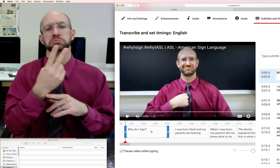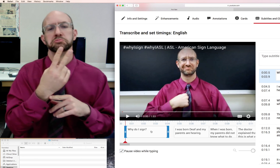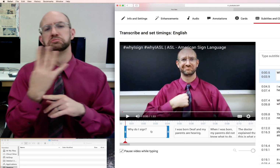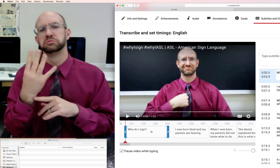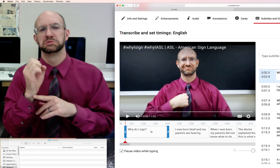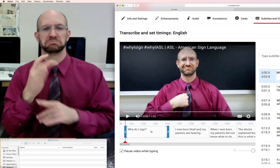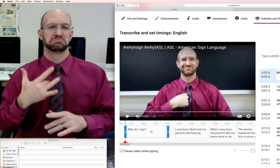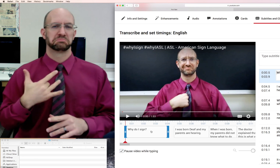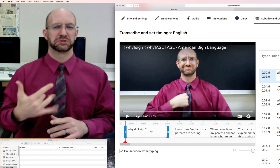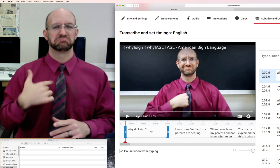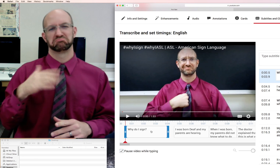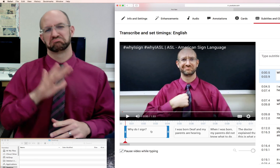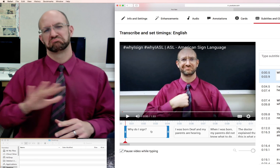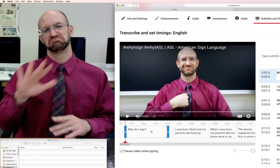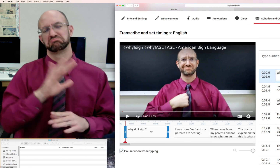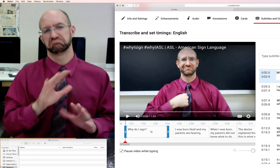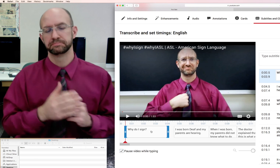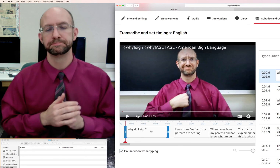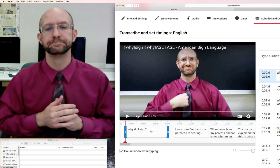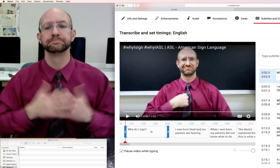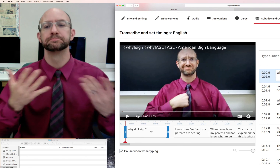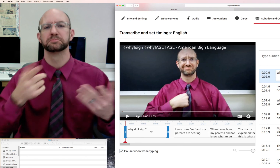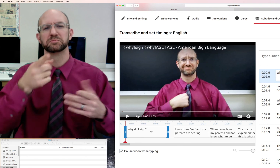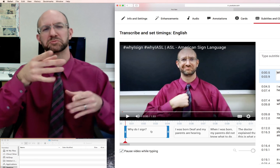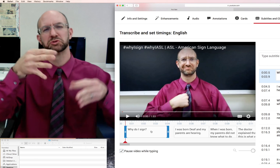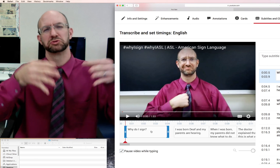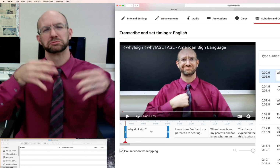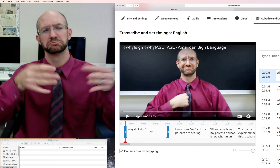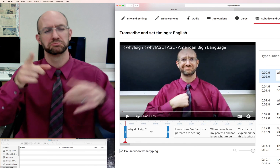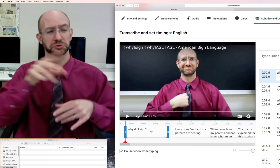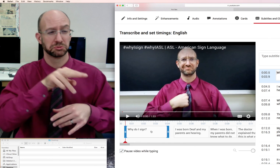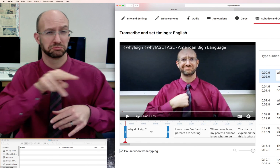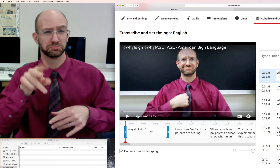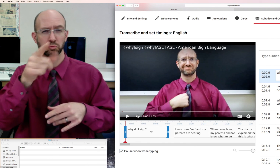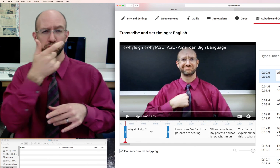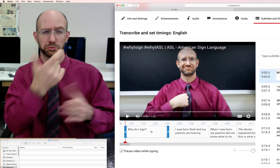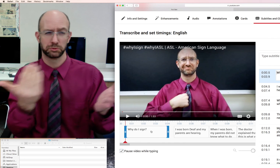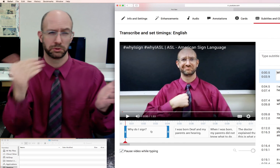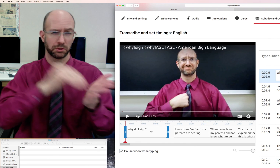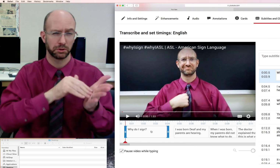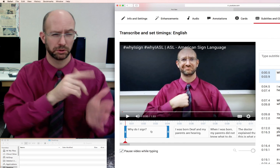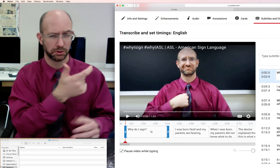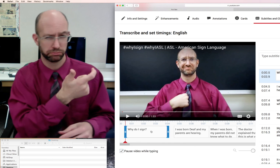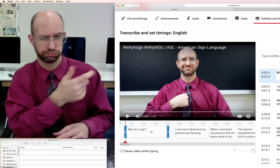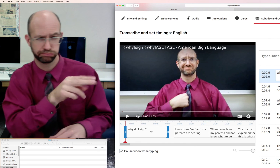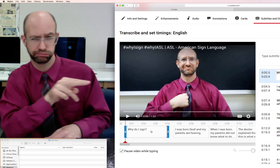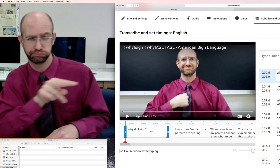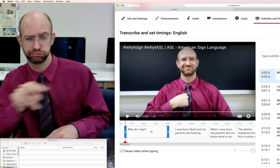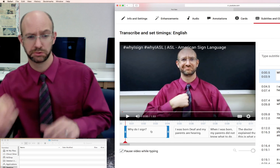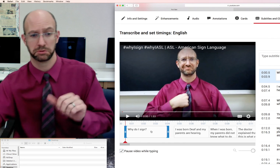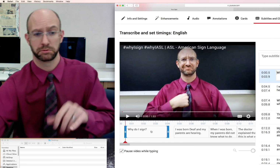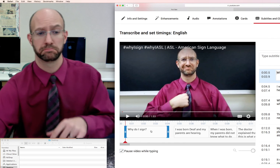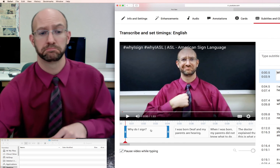I usually have it at around 2 to 4 seconds long. So you use your own judgement, and watch it over again to make sure.